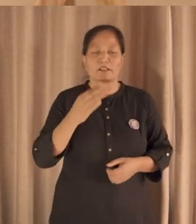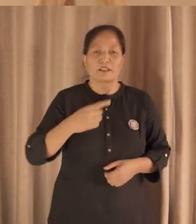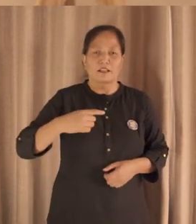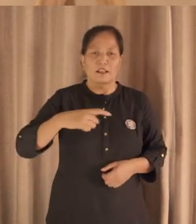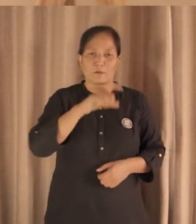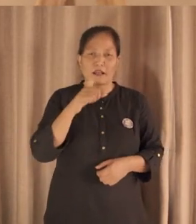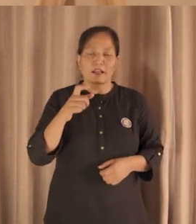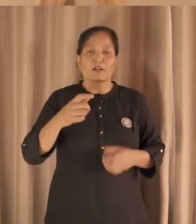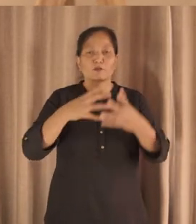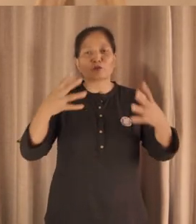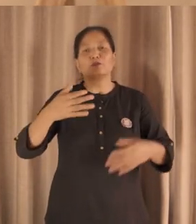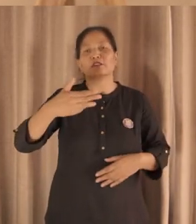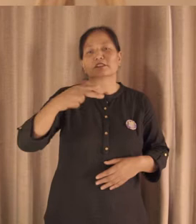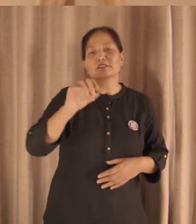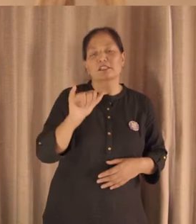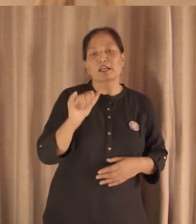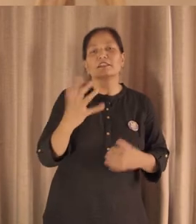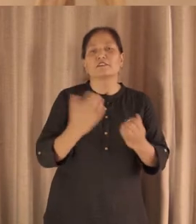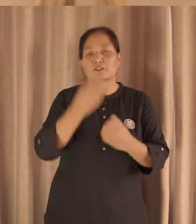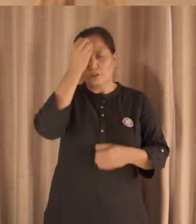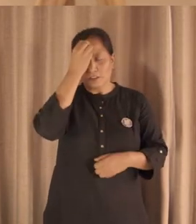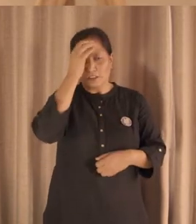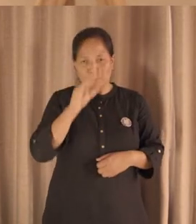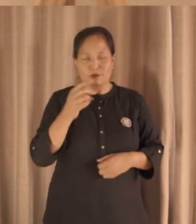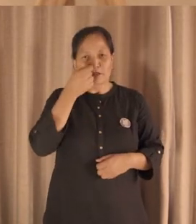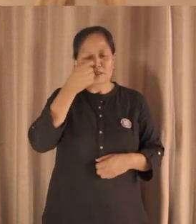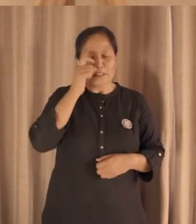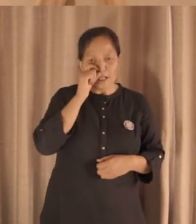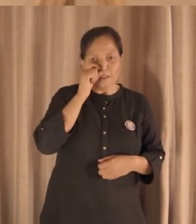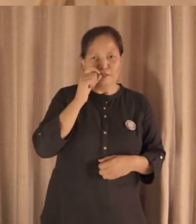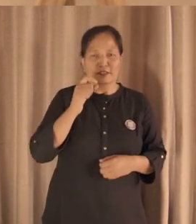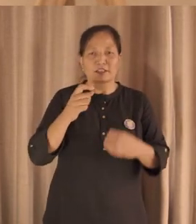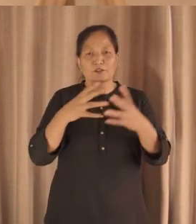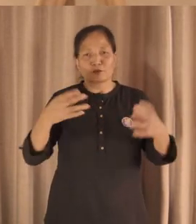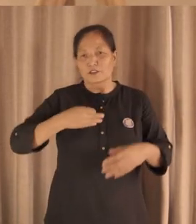will grow wider but what we have understood in black and white is someone who touches